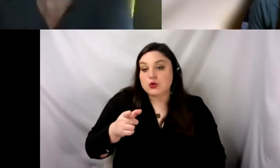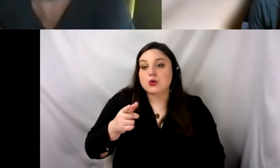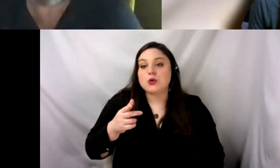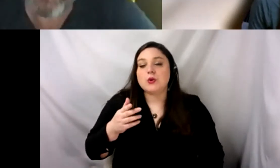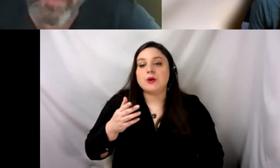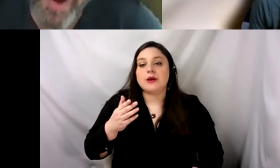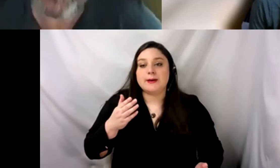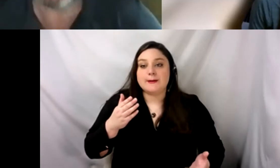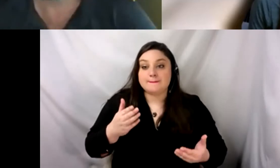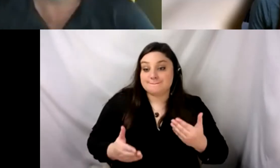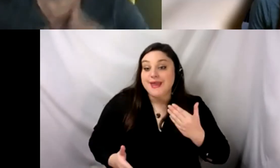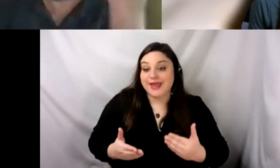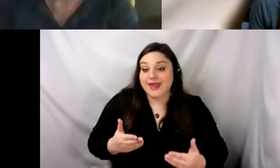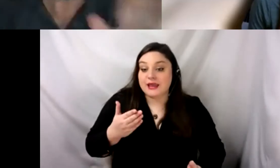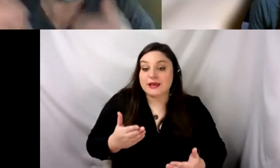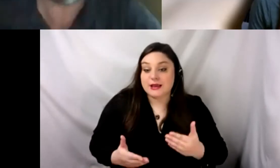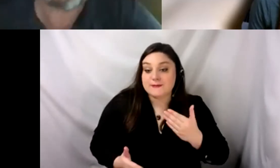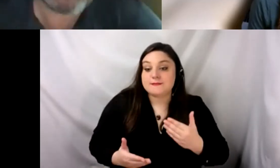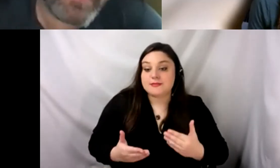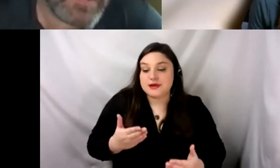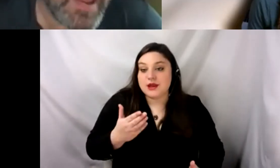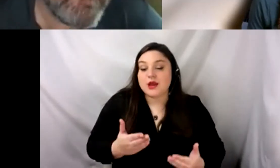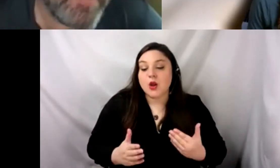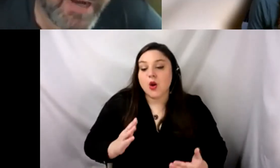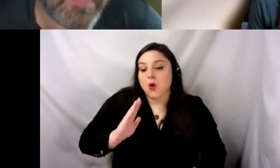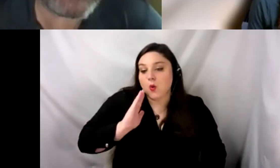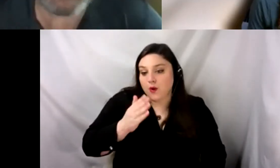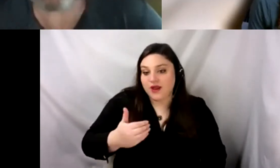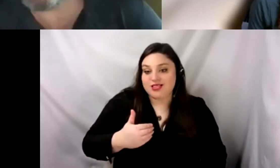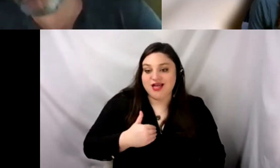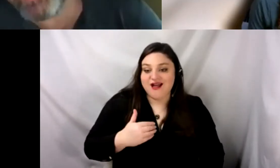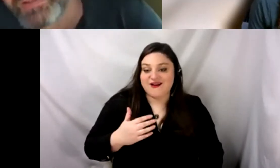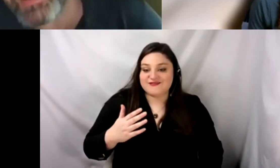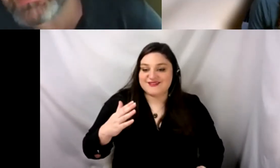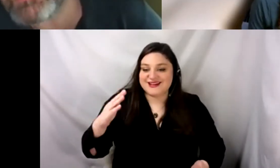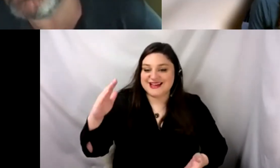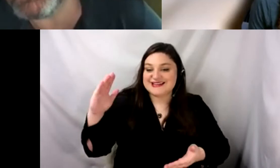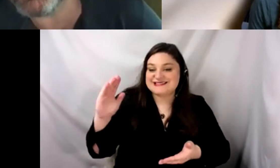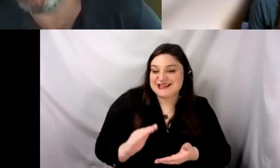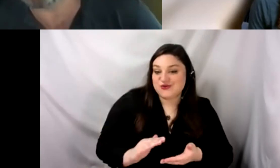With this affect funding. Very much like what we did last year. Which we gave all of you -- all organizations